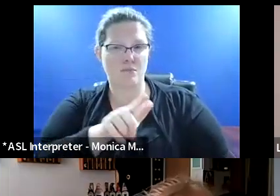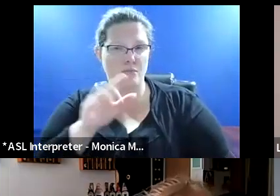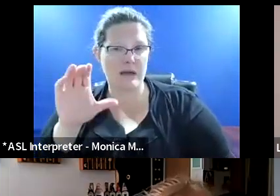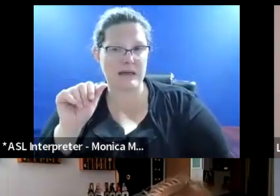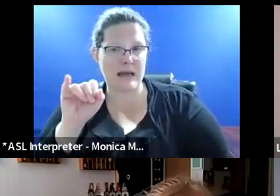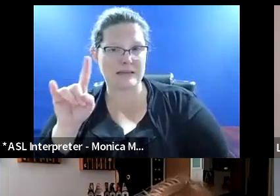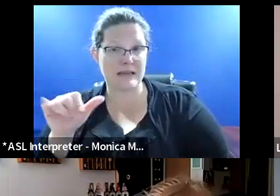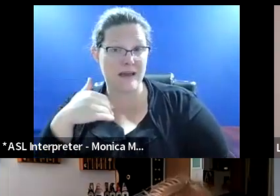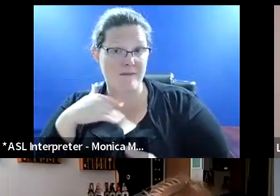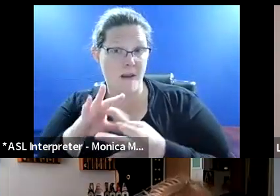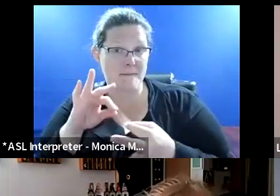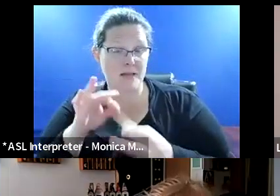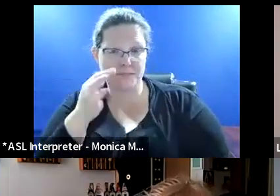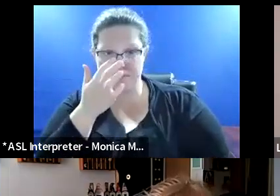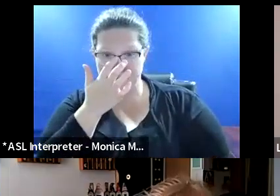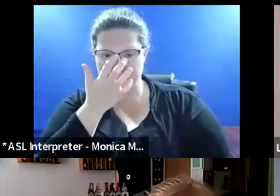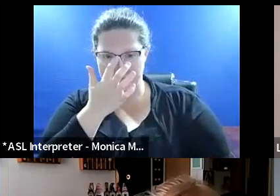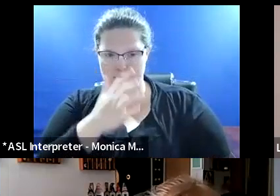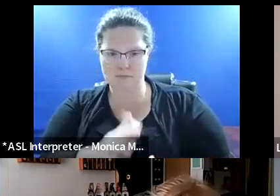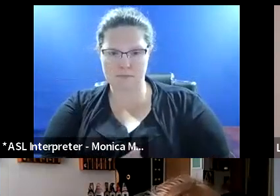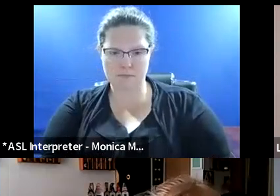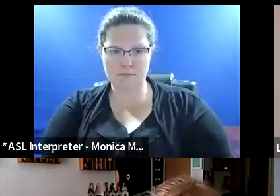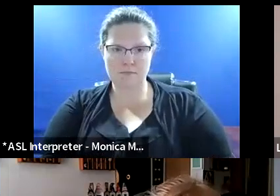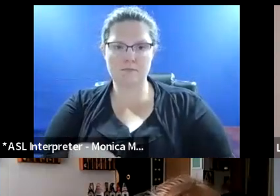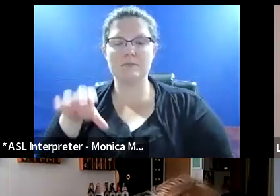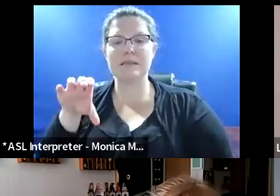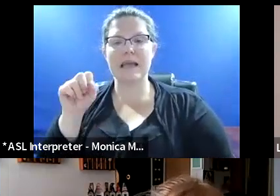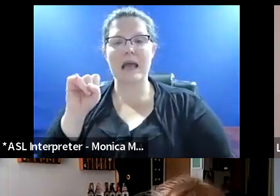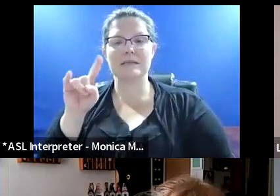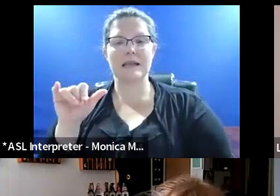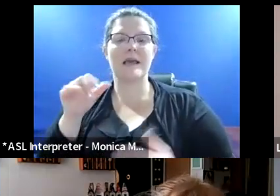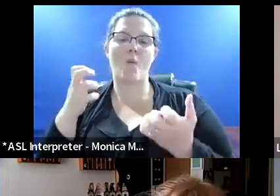START DOING YOUR PROMOTION BECAUSE IF YOU DON'T HAVE CLIENTS TO SERVE YOUR PROMOTION IT'S GOING TO FALL FLAT ON ITS FACE. THESE ARE THINGS I'M THINKING ABOUT IN TERMS OF TRYING TO START YOUR OWN PROGRAM.